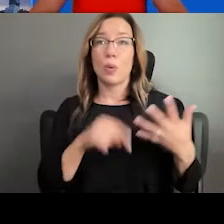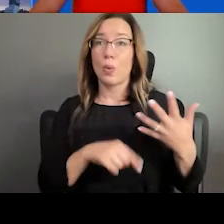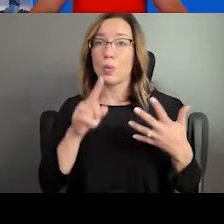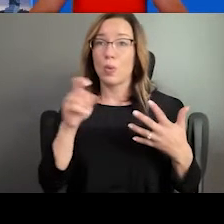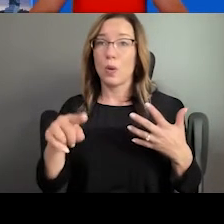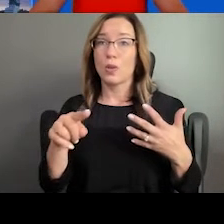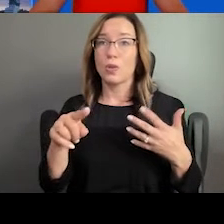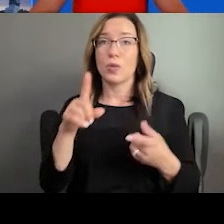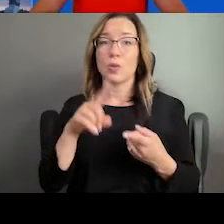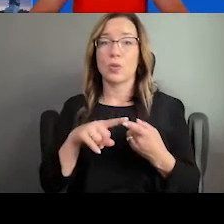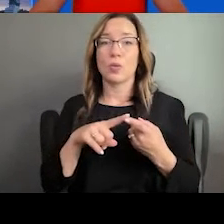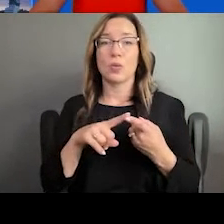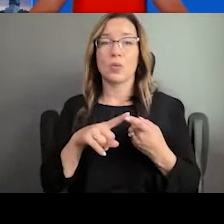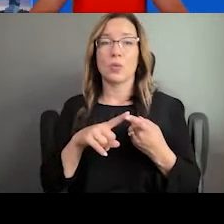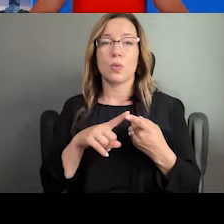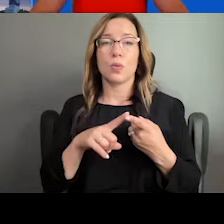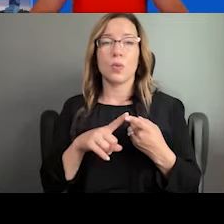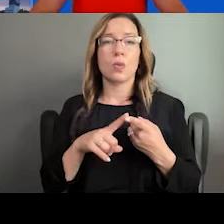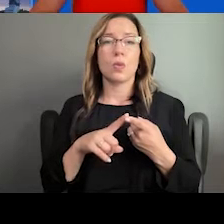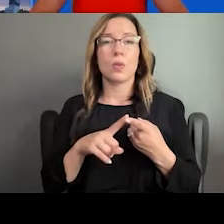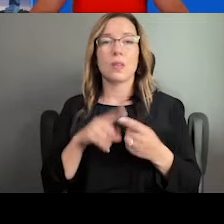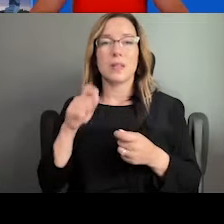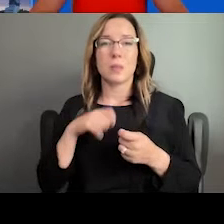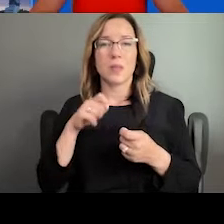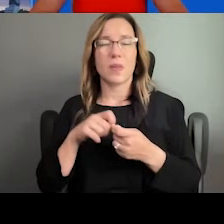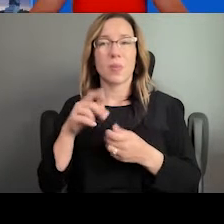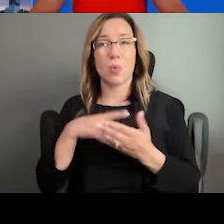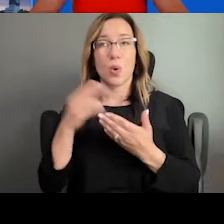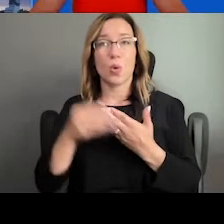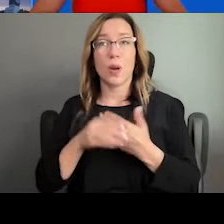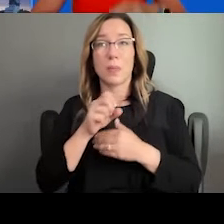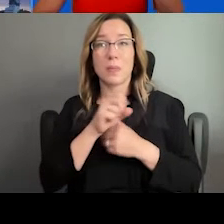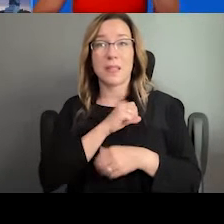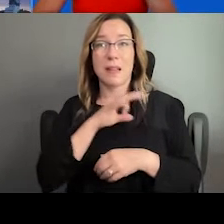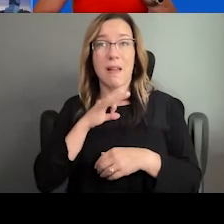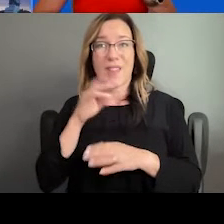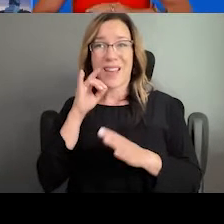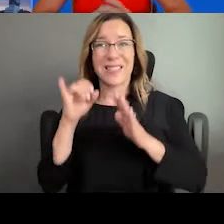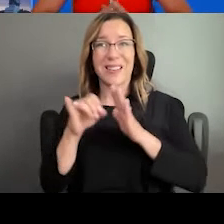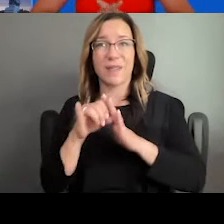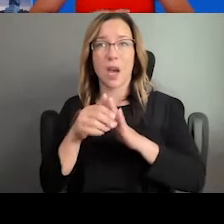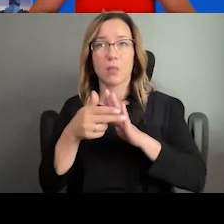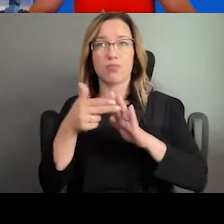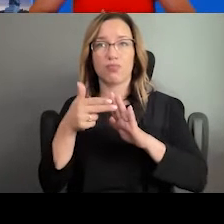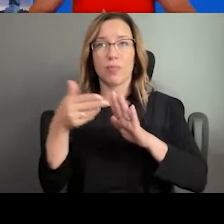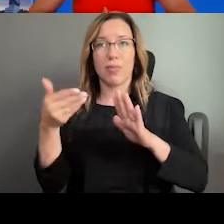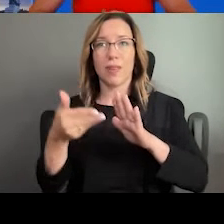the cognizant program staff identified in the solicitation. They are the ones that crafted